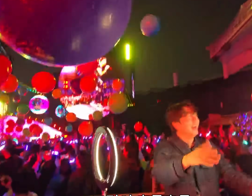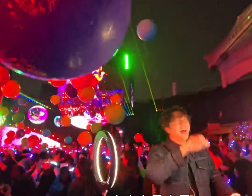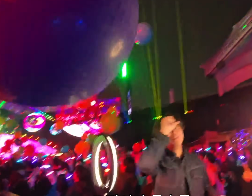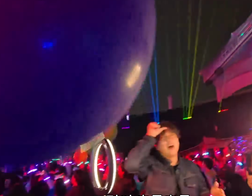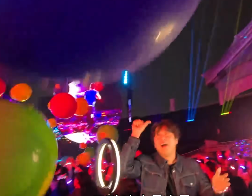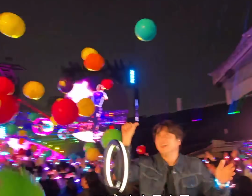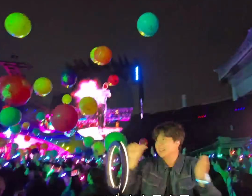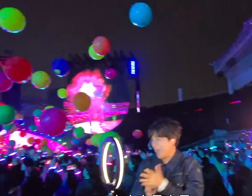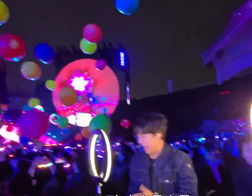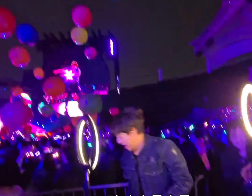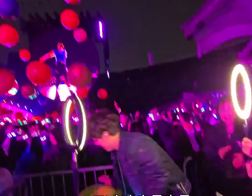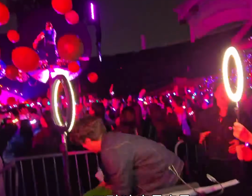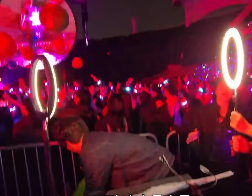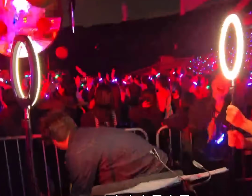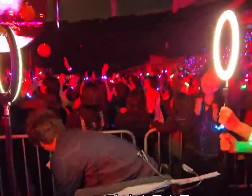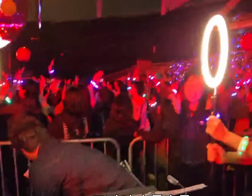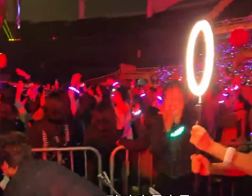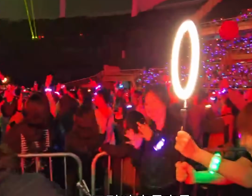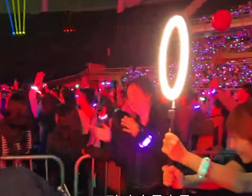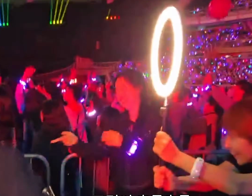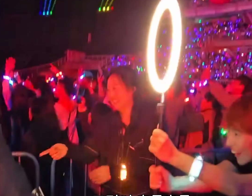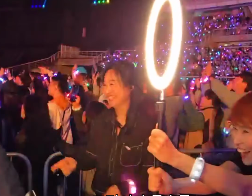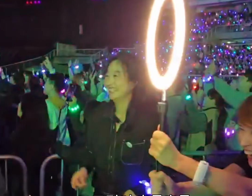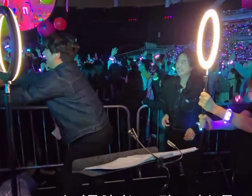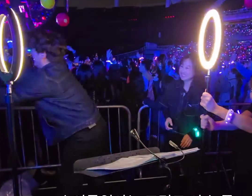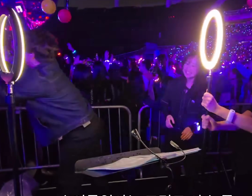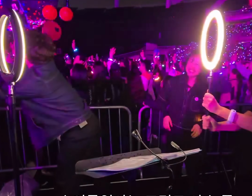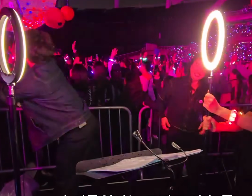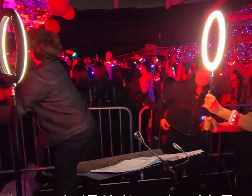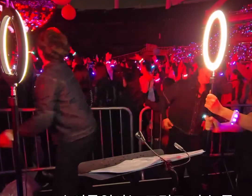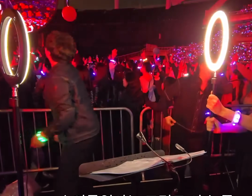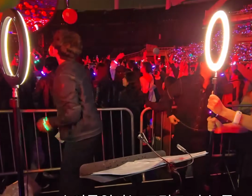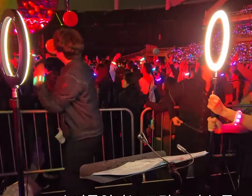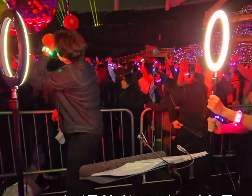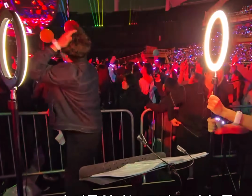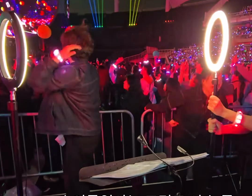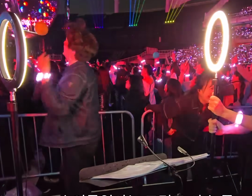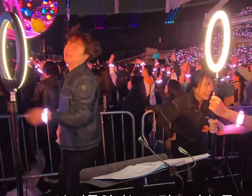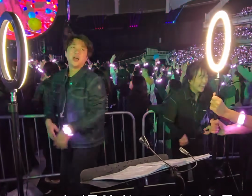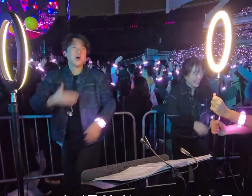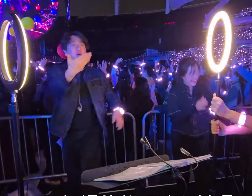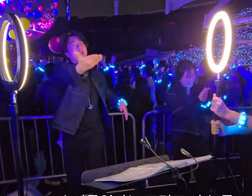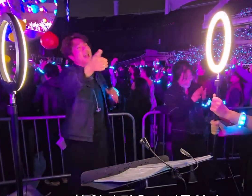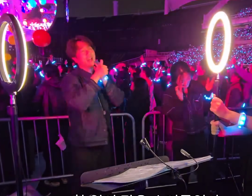Lights started flickering and shaking~ The sign language interpreter is also taking care of the lighting.